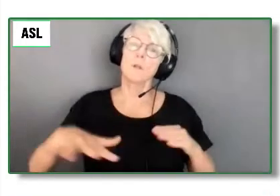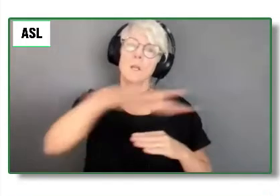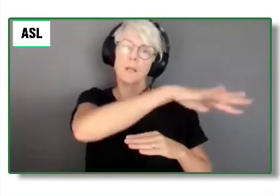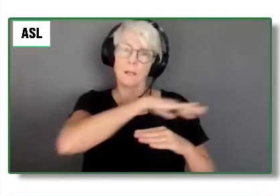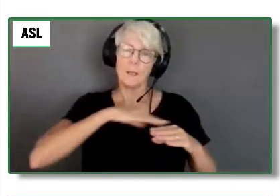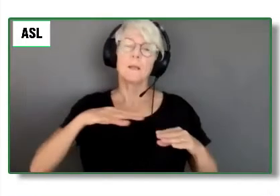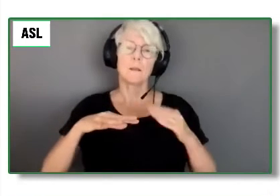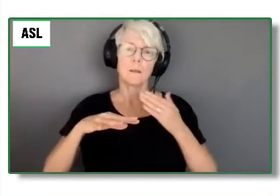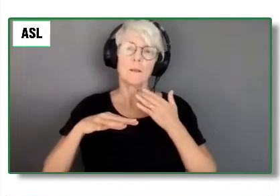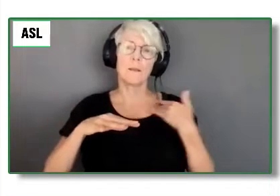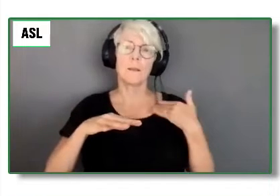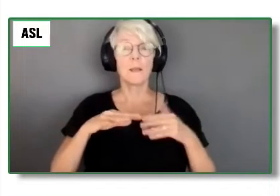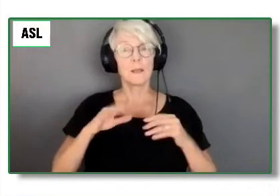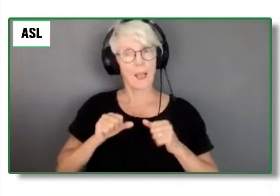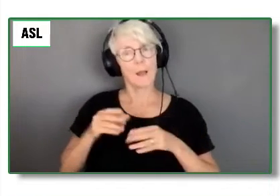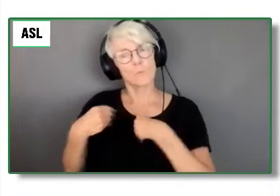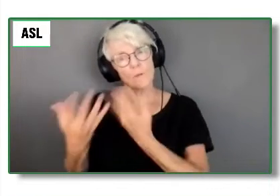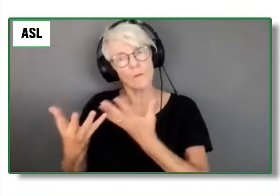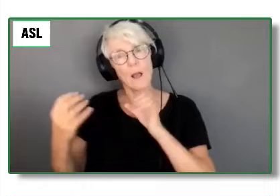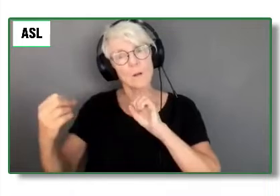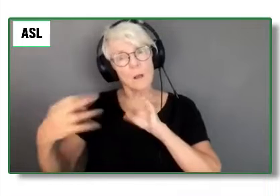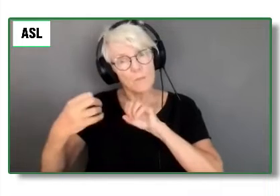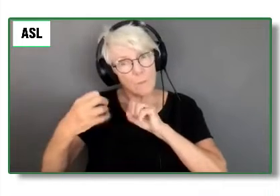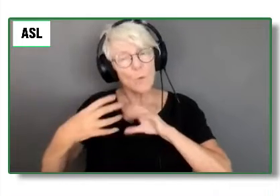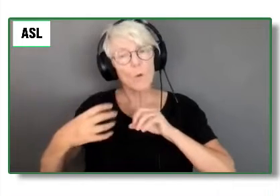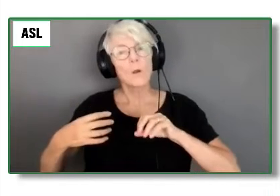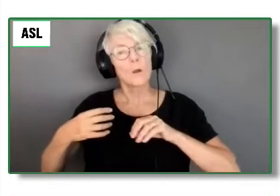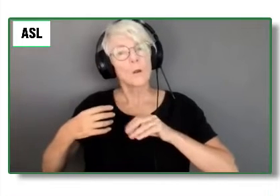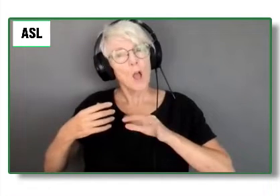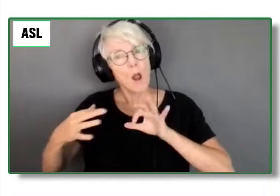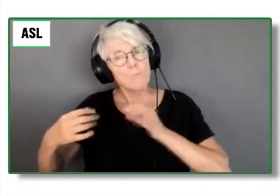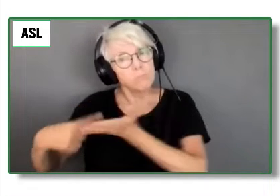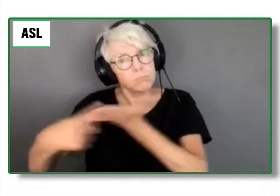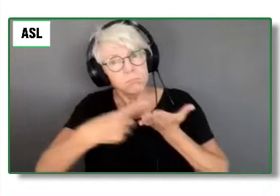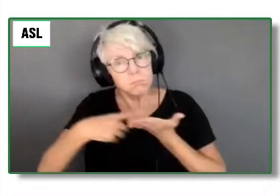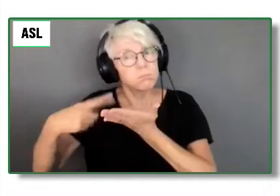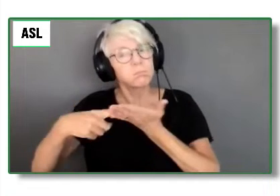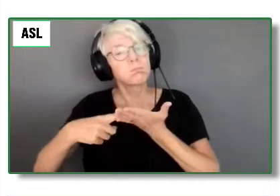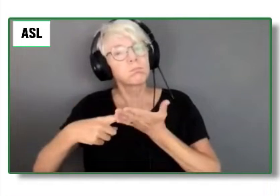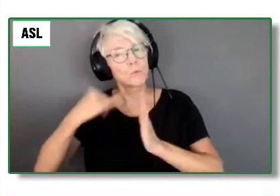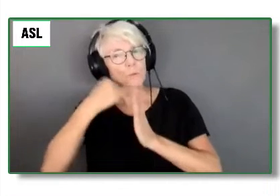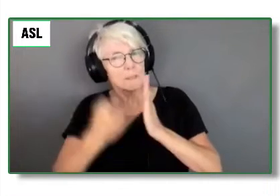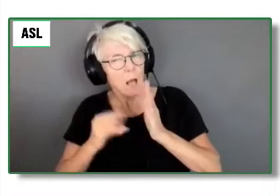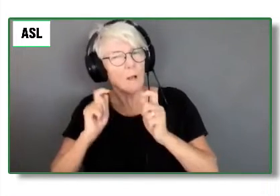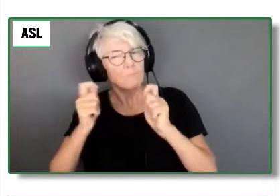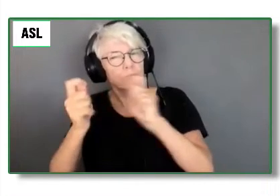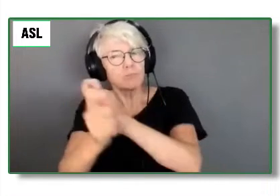input during the design process. These partnerships have created an